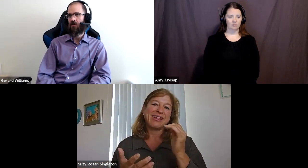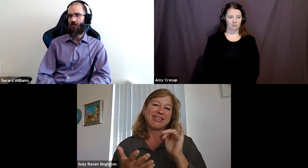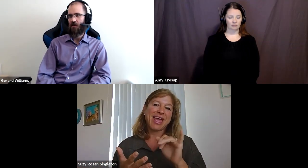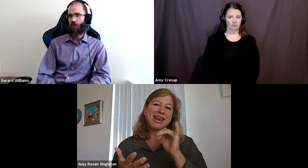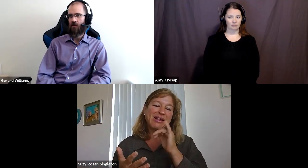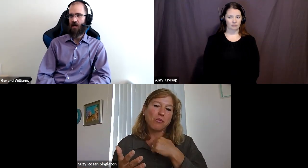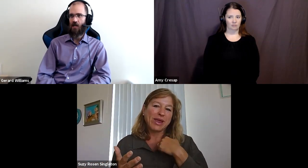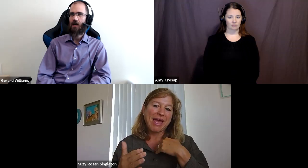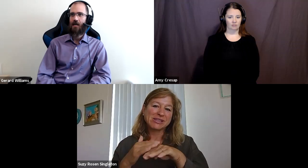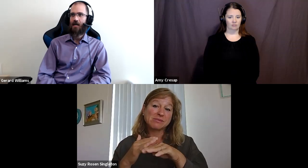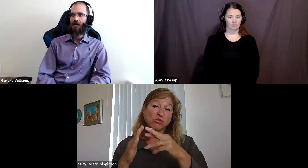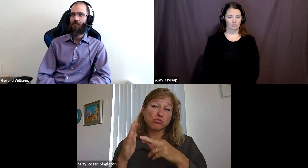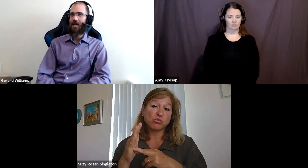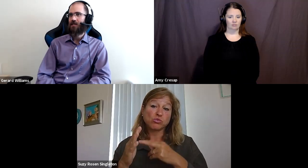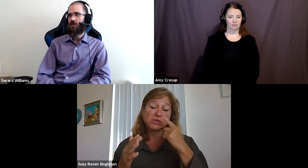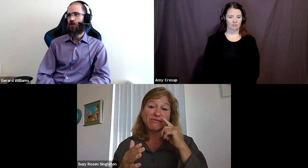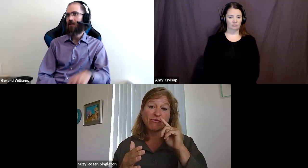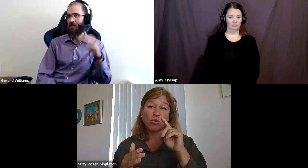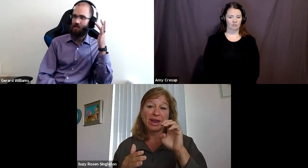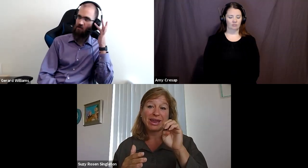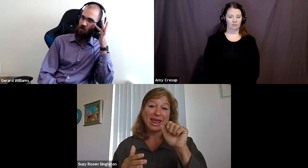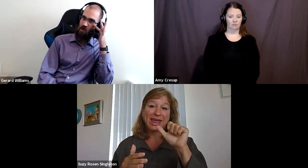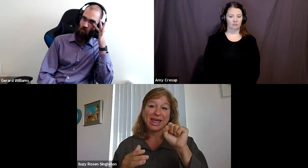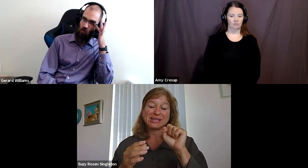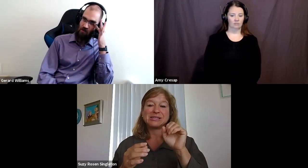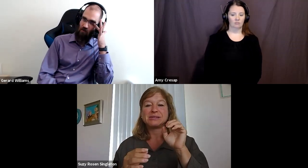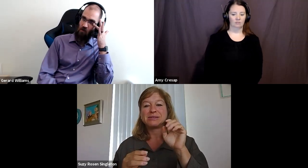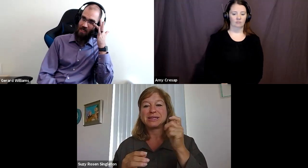available there. And we have accessibility rules for those